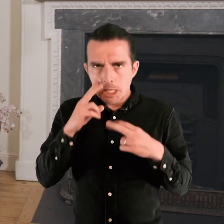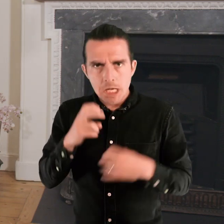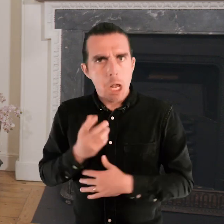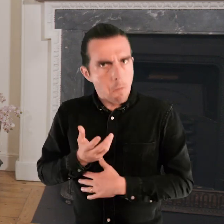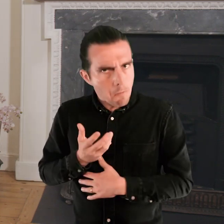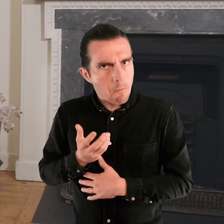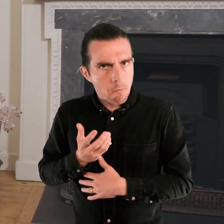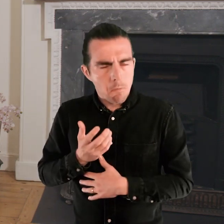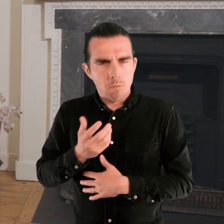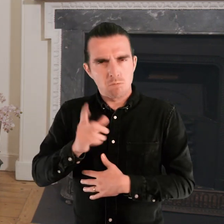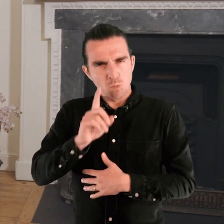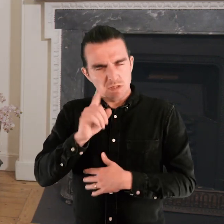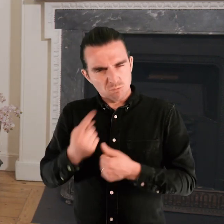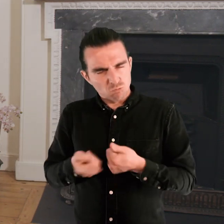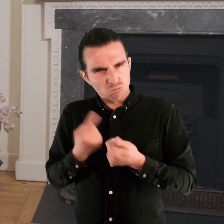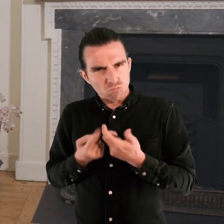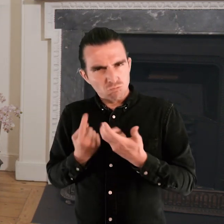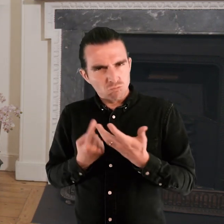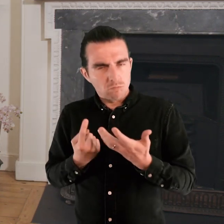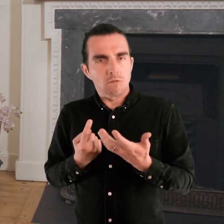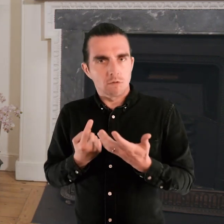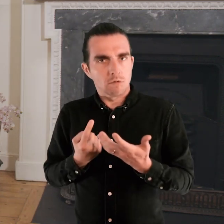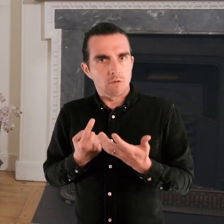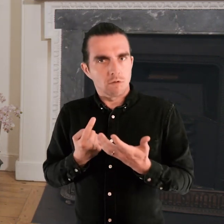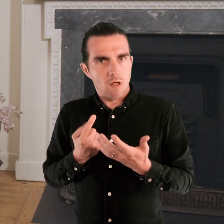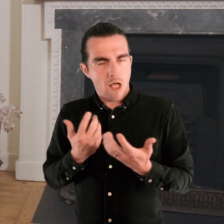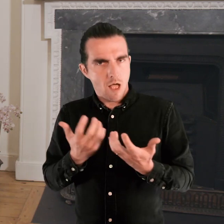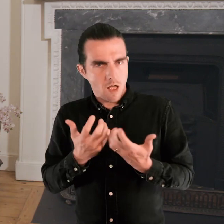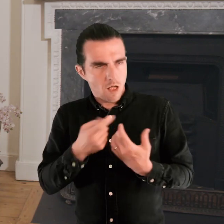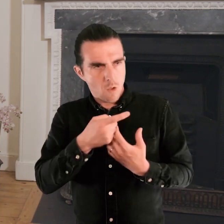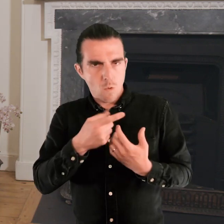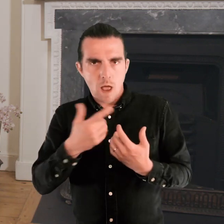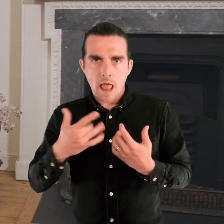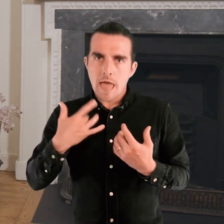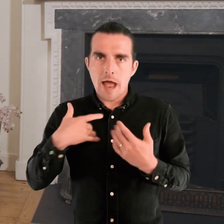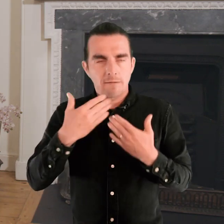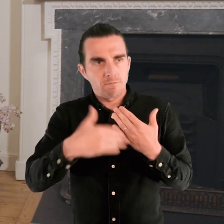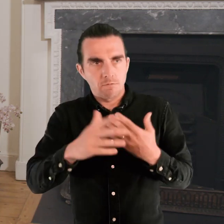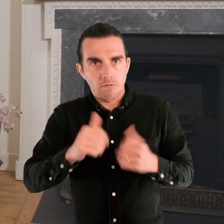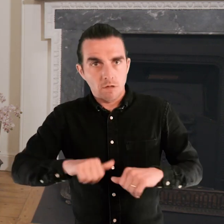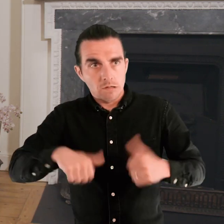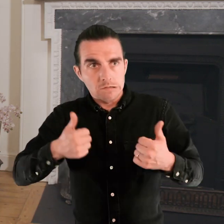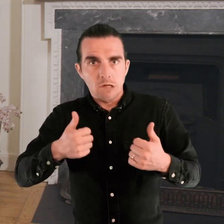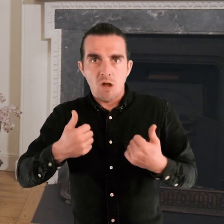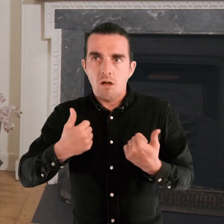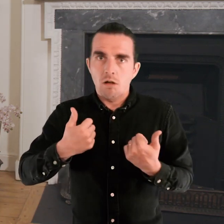that’s looked at the factors that affect people’s lifecourse: